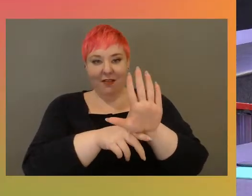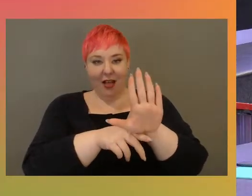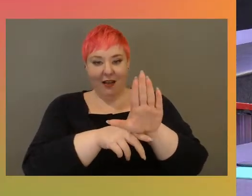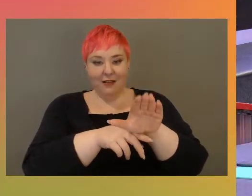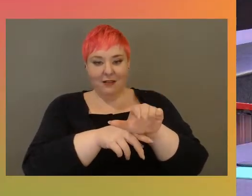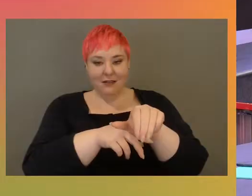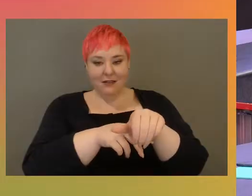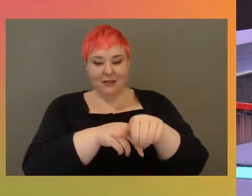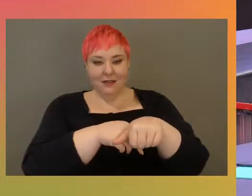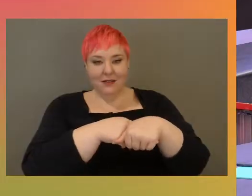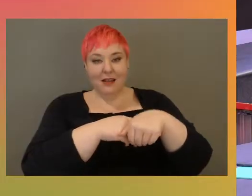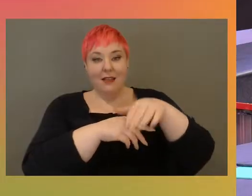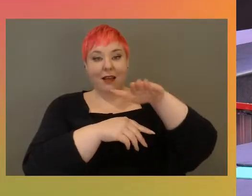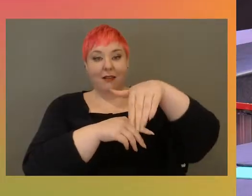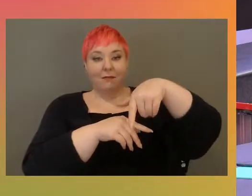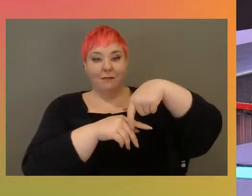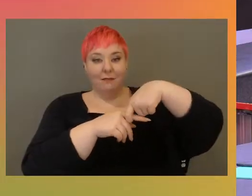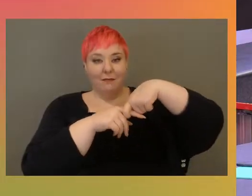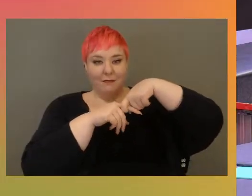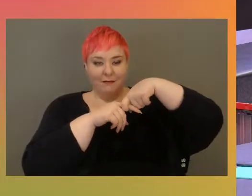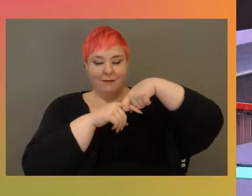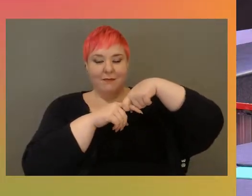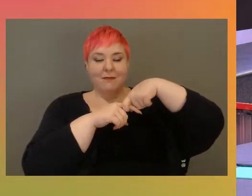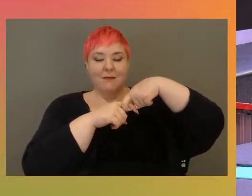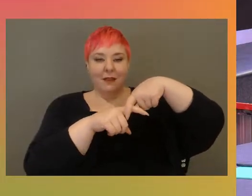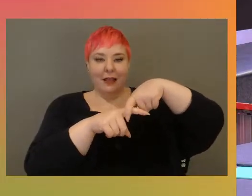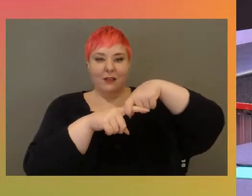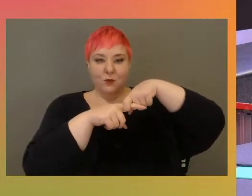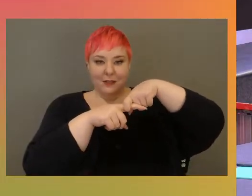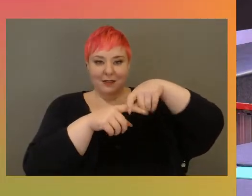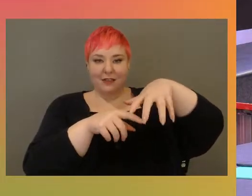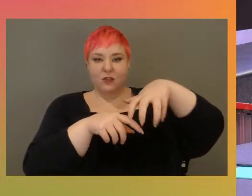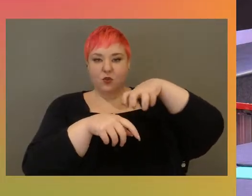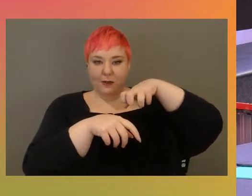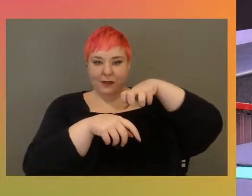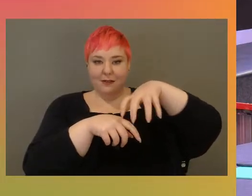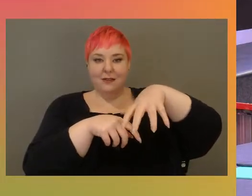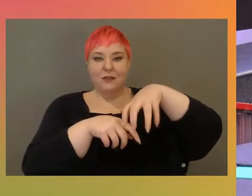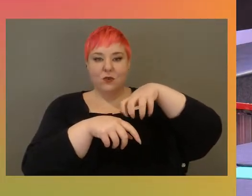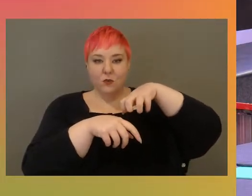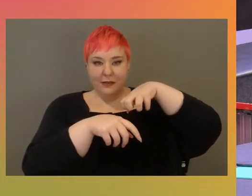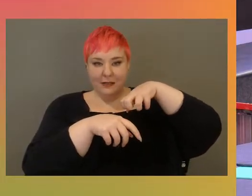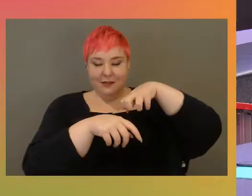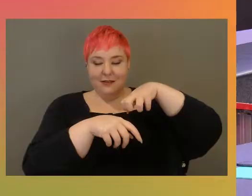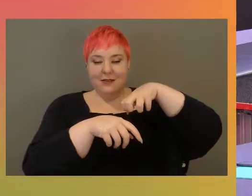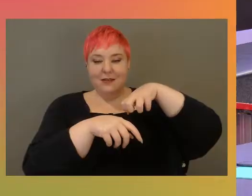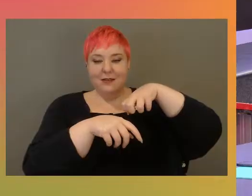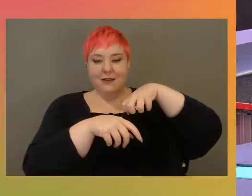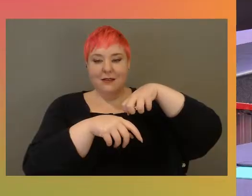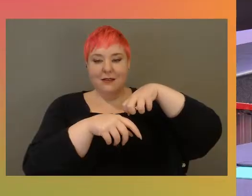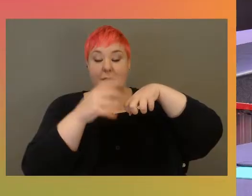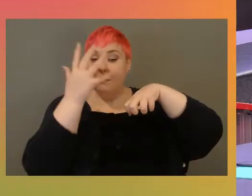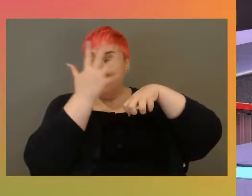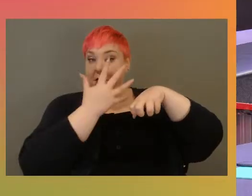STRAIGHTEN THE LEG.